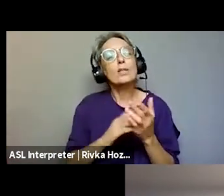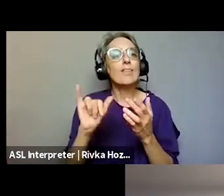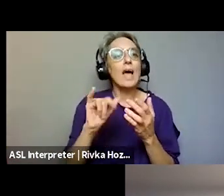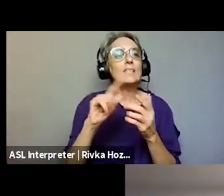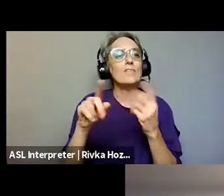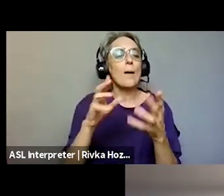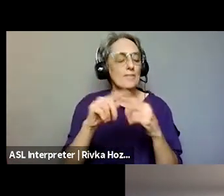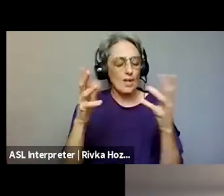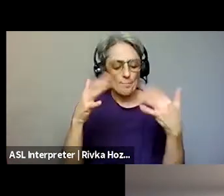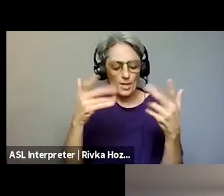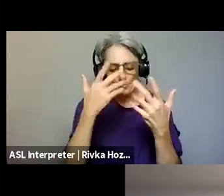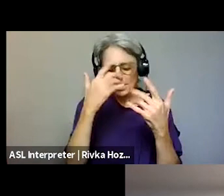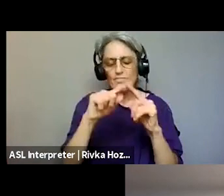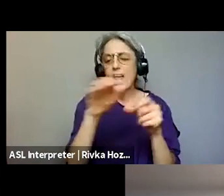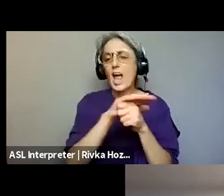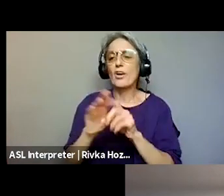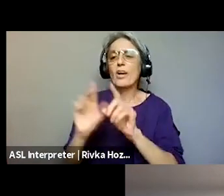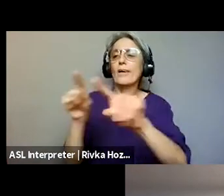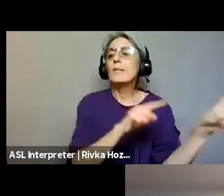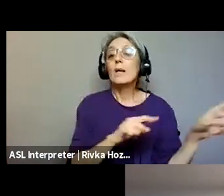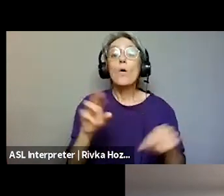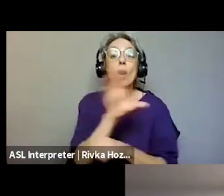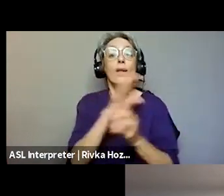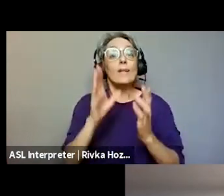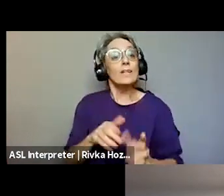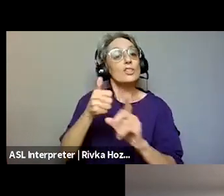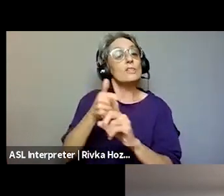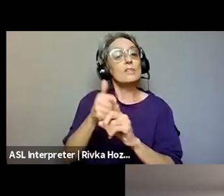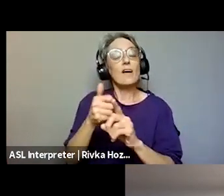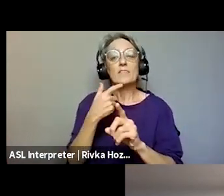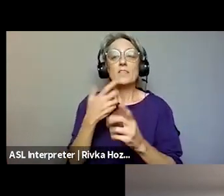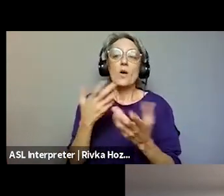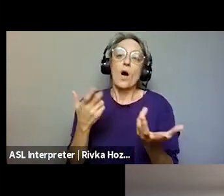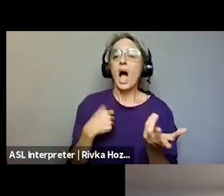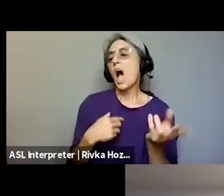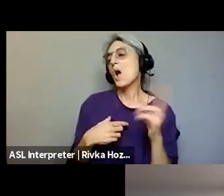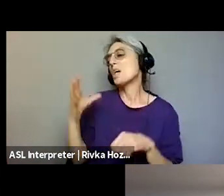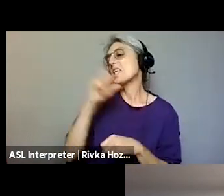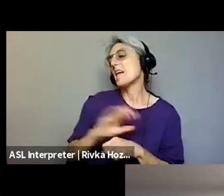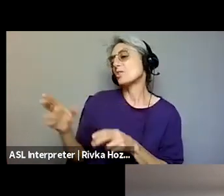different areas or the clinicians just saying I'm going to just visually guess your weight. And